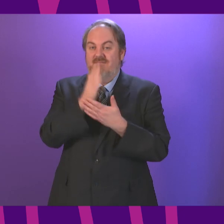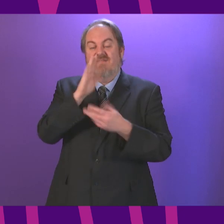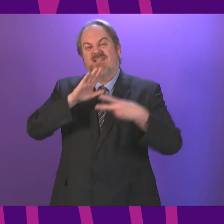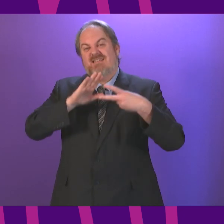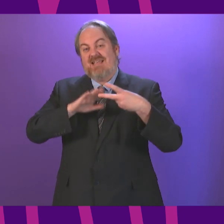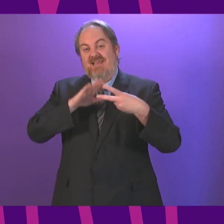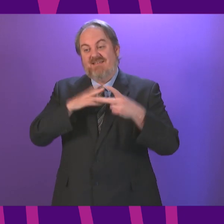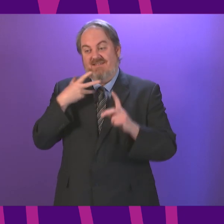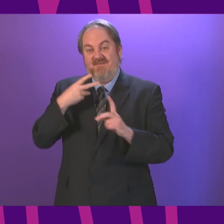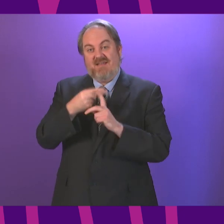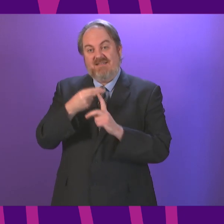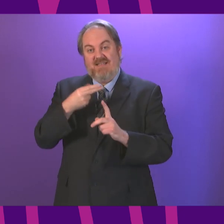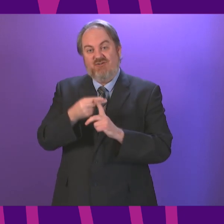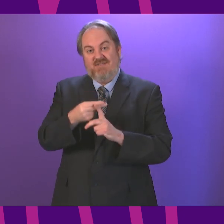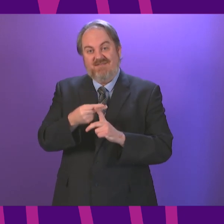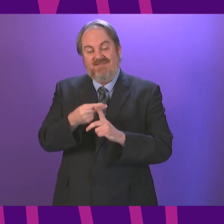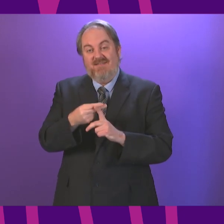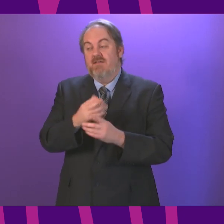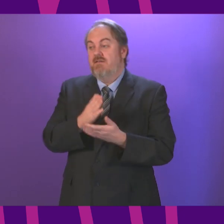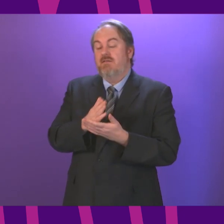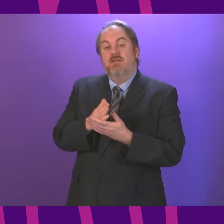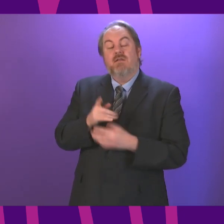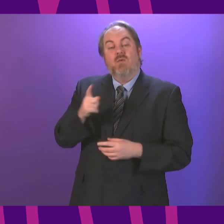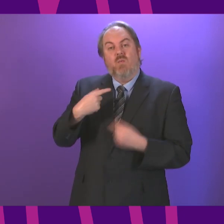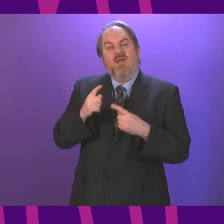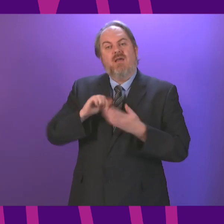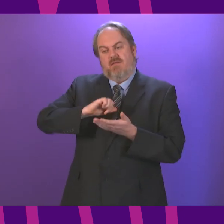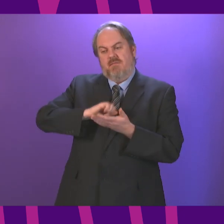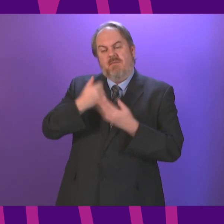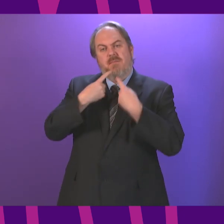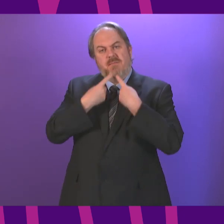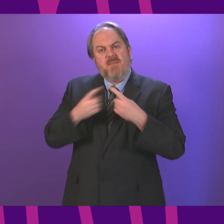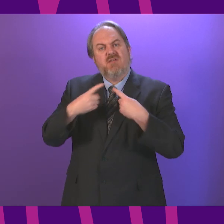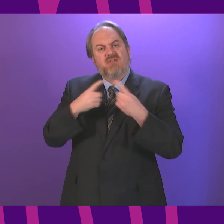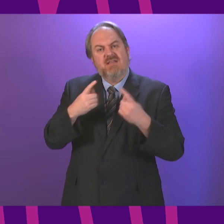From today, Public Health Scotland will publish a daily breakdown of first and second doses within